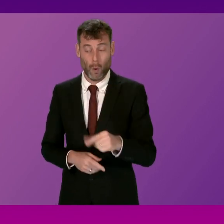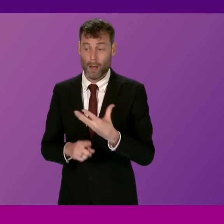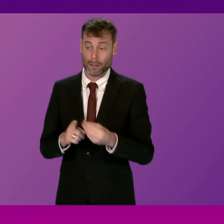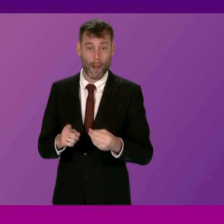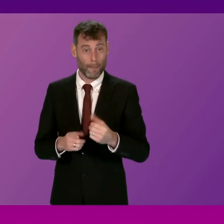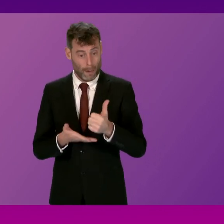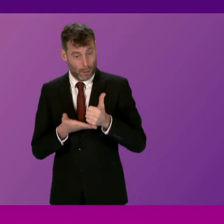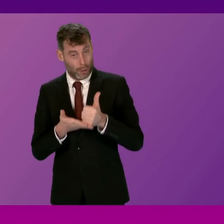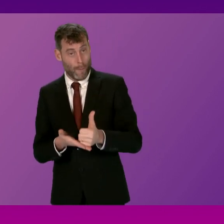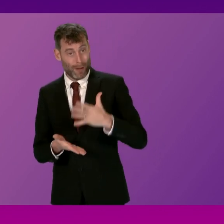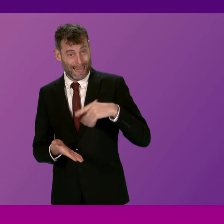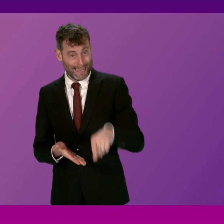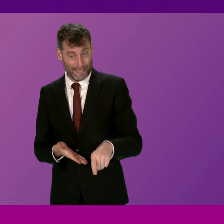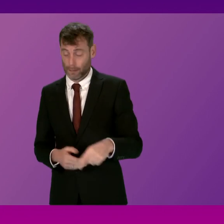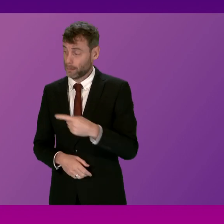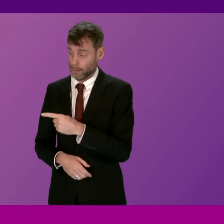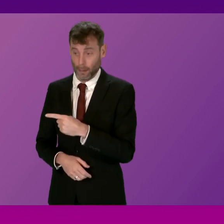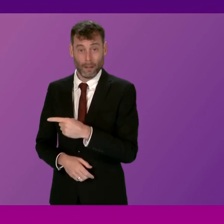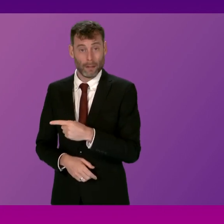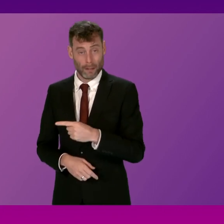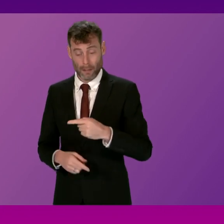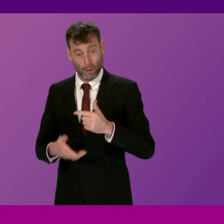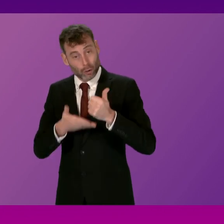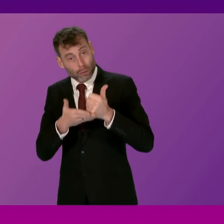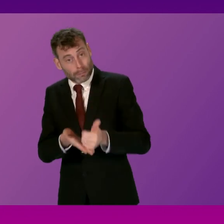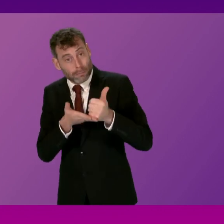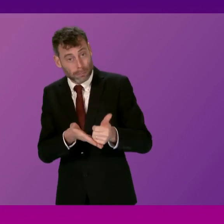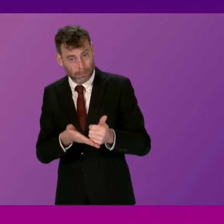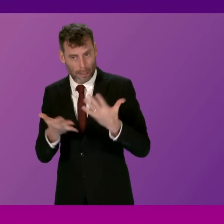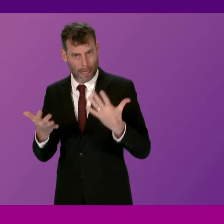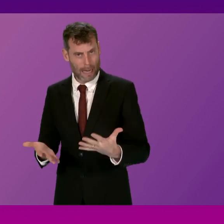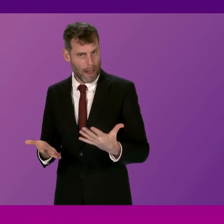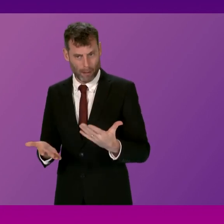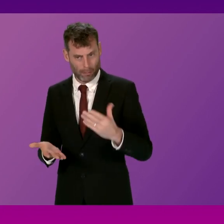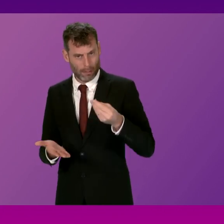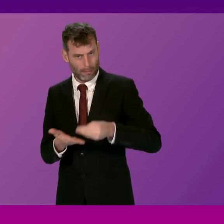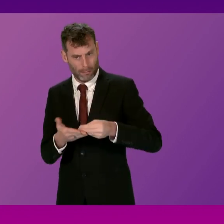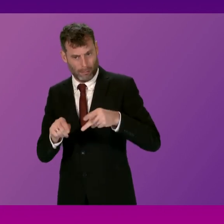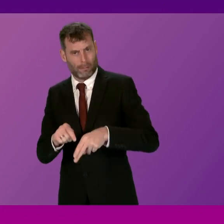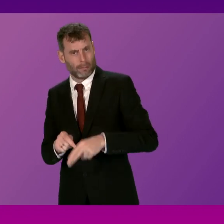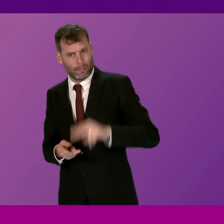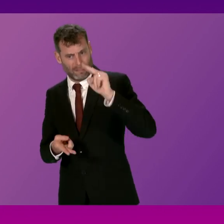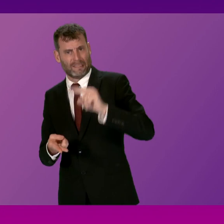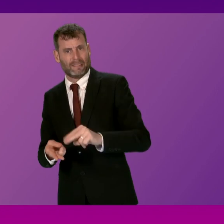We need to fix that and ensure that children have the support that they need to thrive and reach their full potential. That also means that we have to help children properly prepare to leave education.